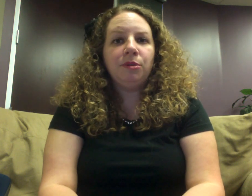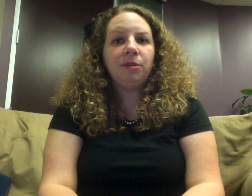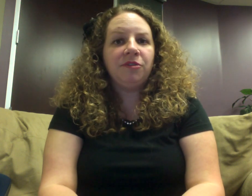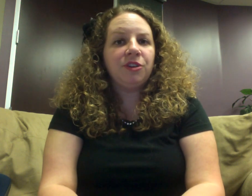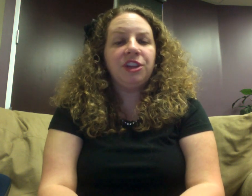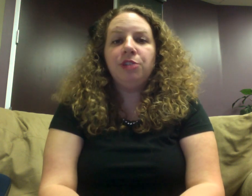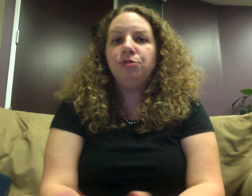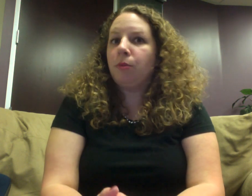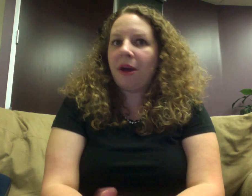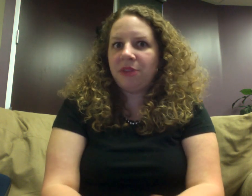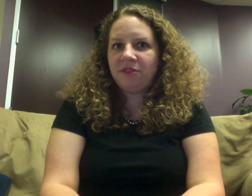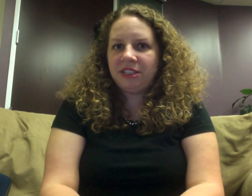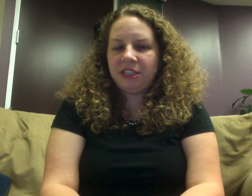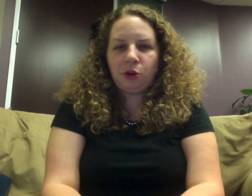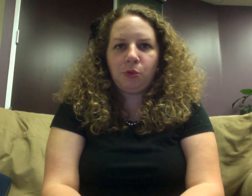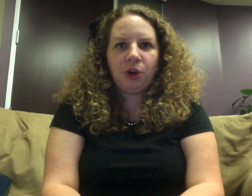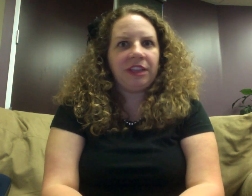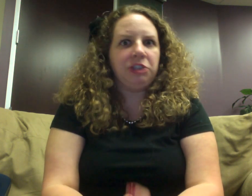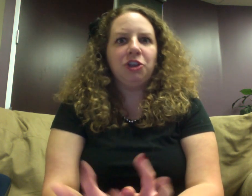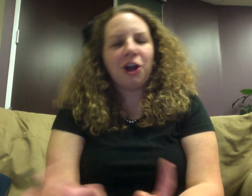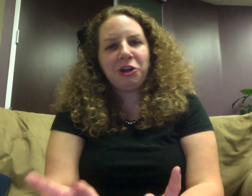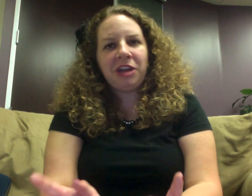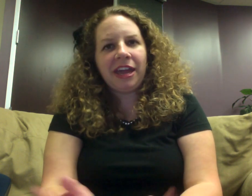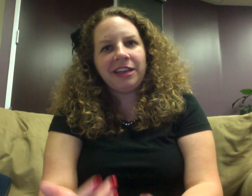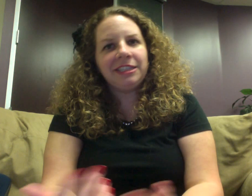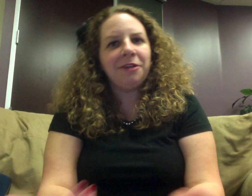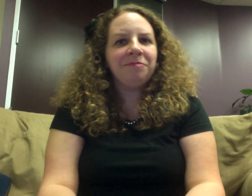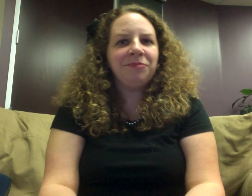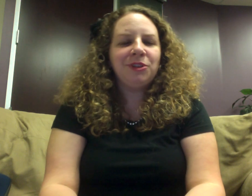prefer that you don't mouth at all, every single word, that's not good ASL. There's